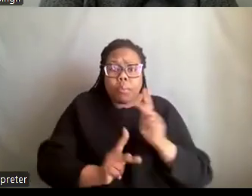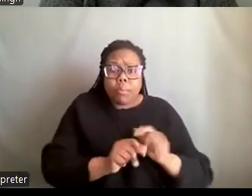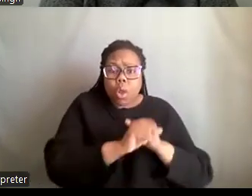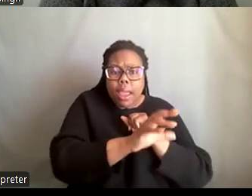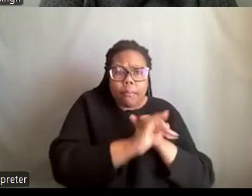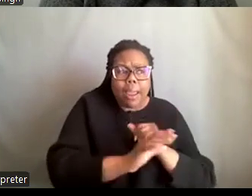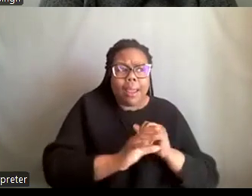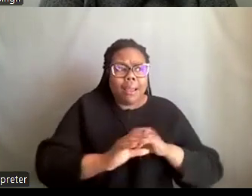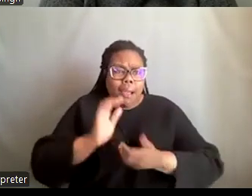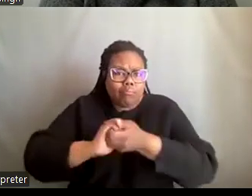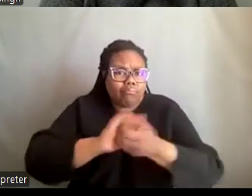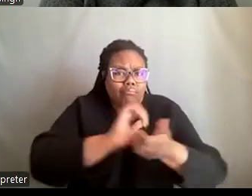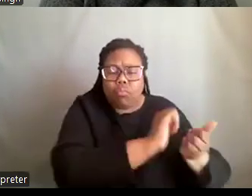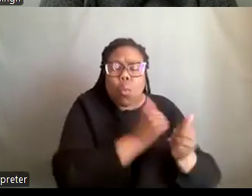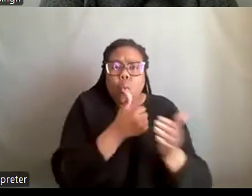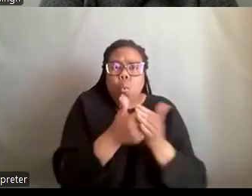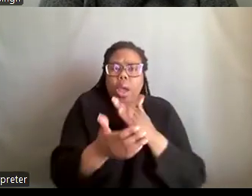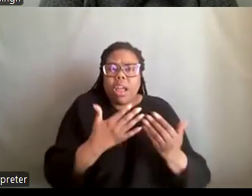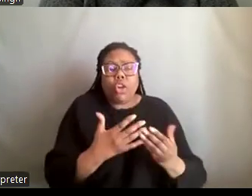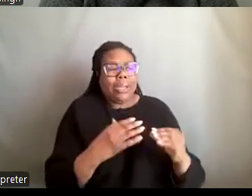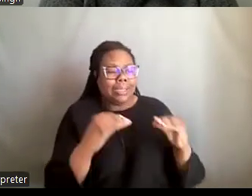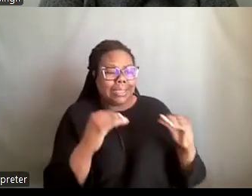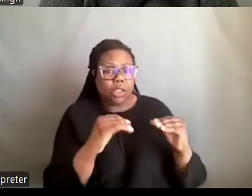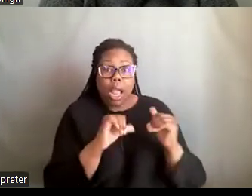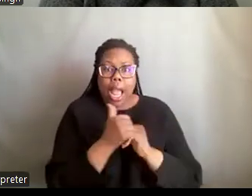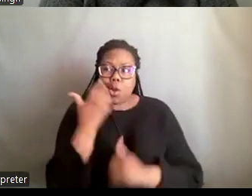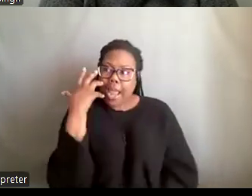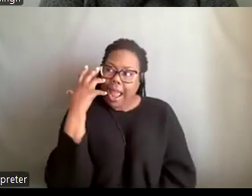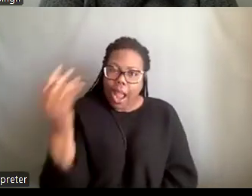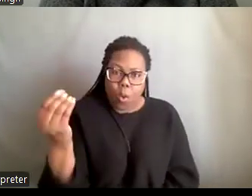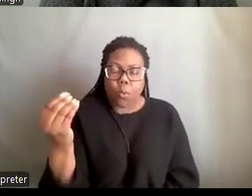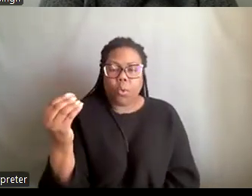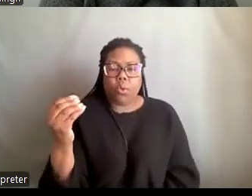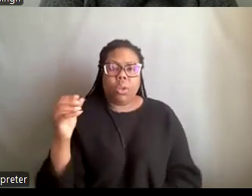getting together with these other groups, poor people campaign or whatever, teaching them how to get out there in